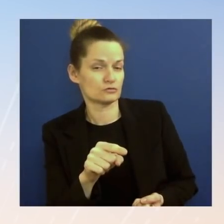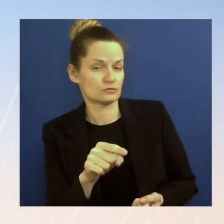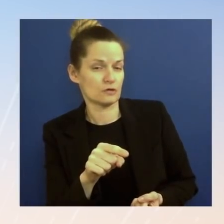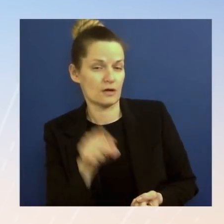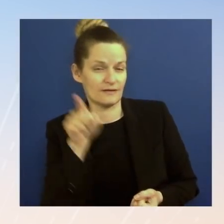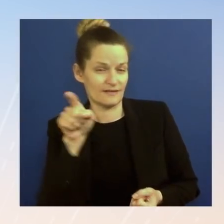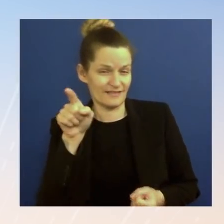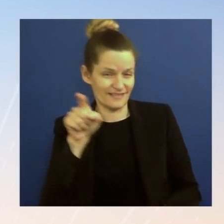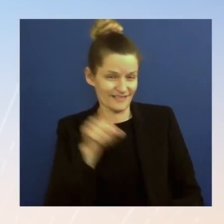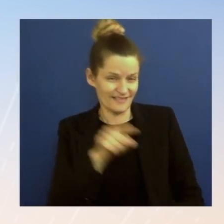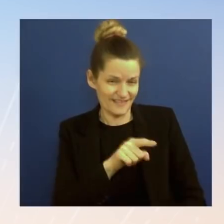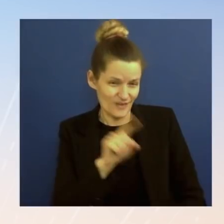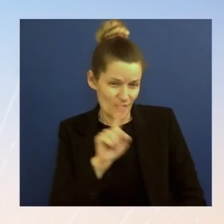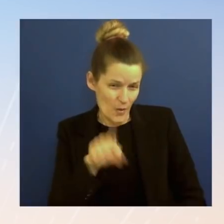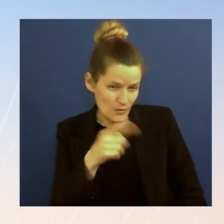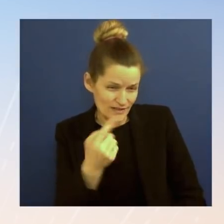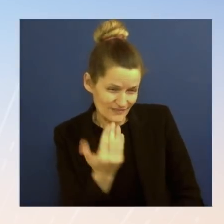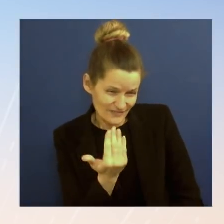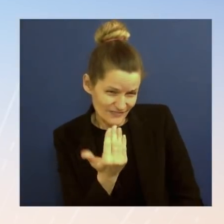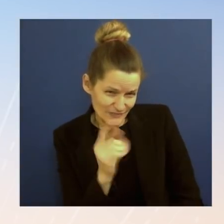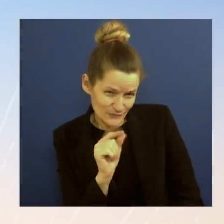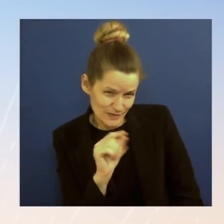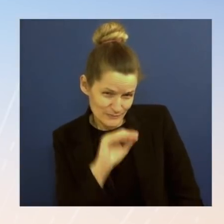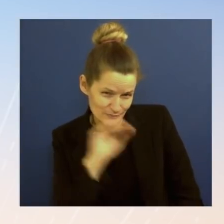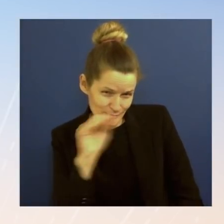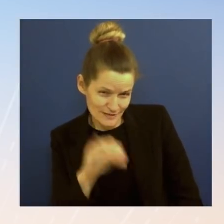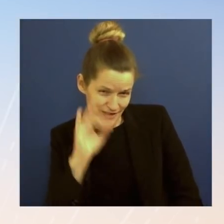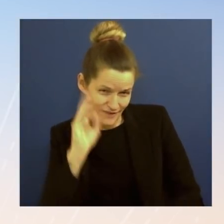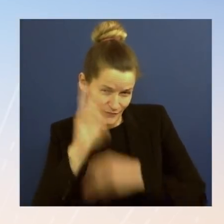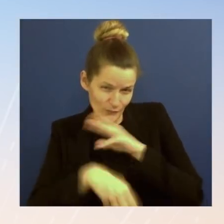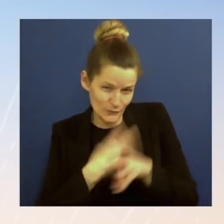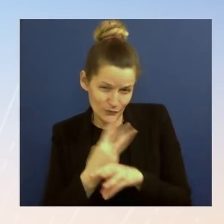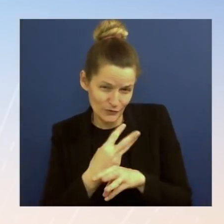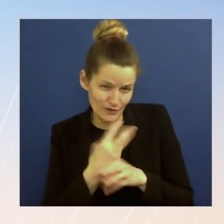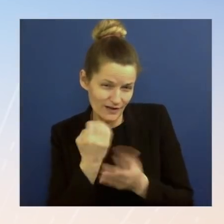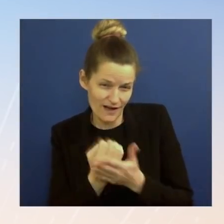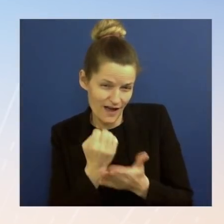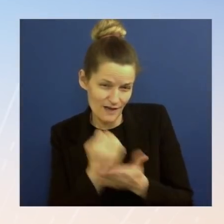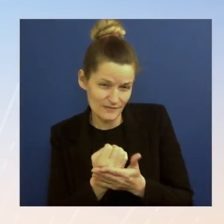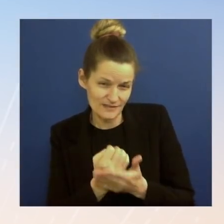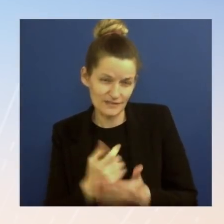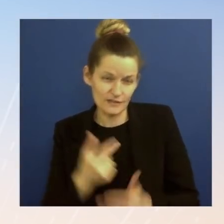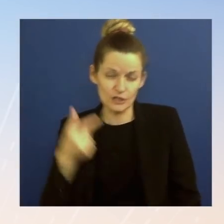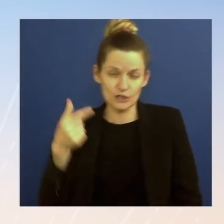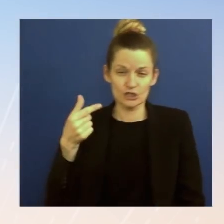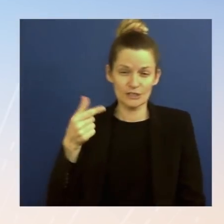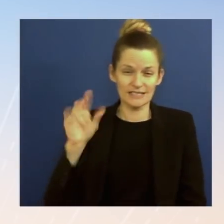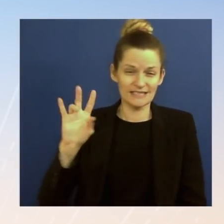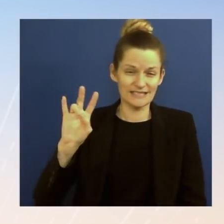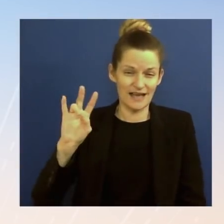The G7 countries make up more than 50 percent. So there are a range of tools at our disposal in coordination